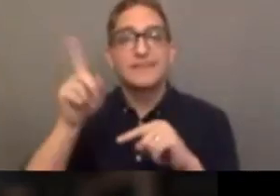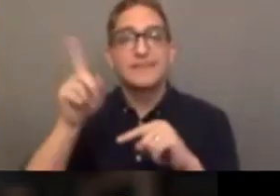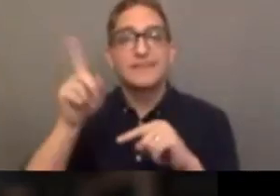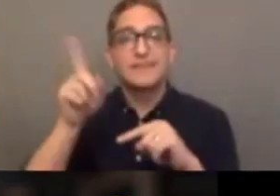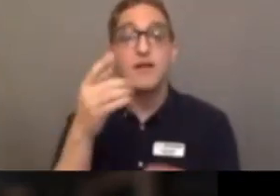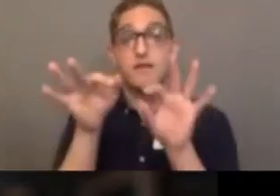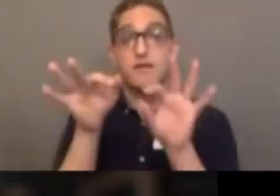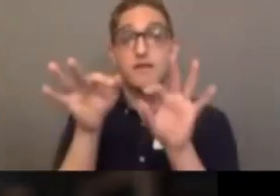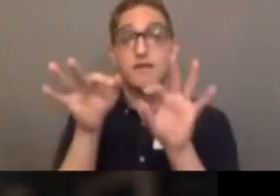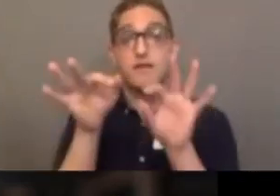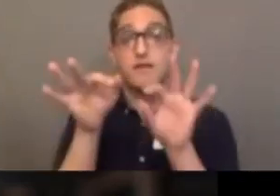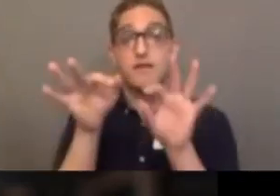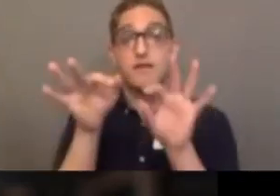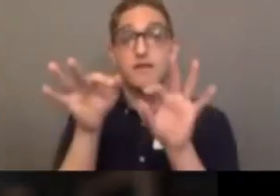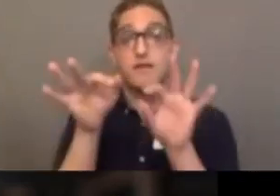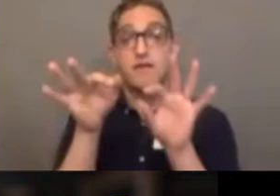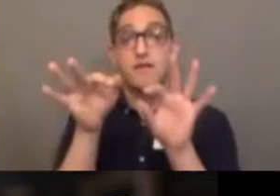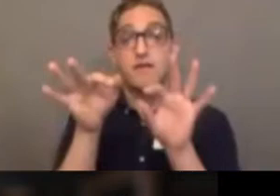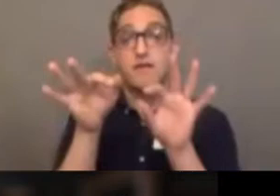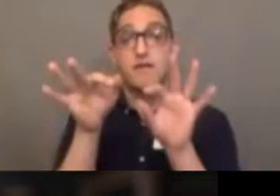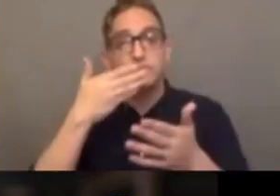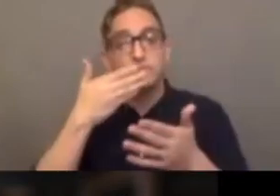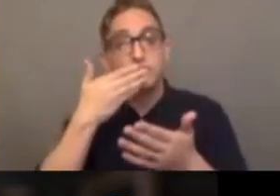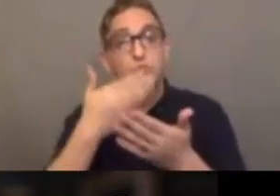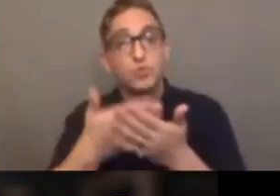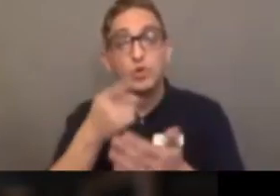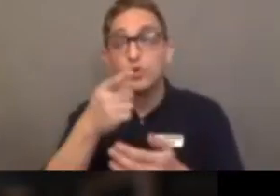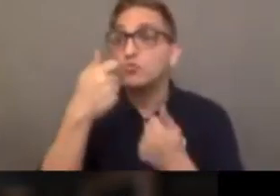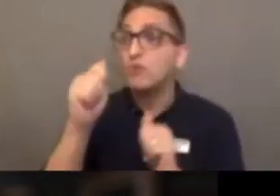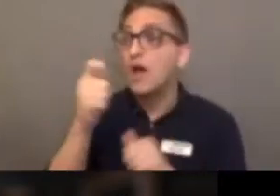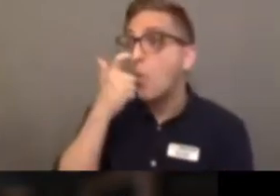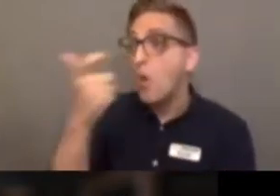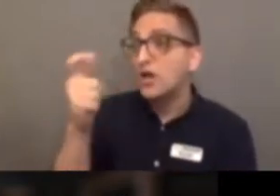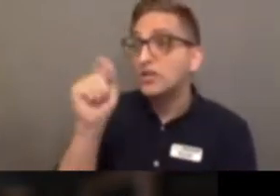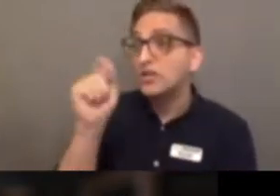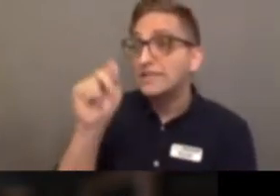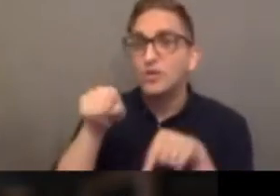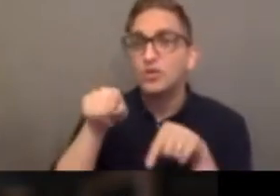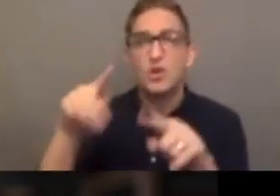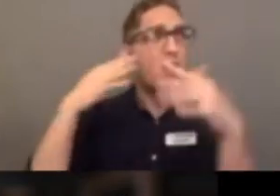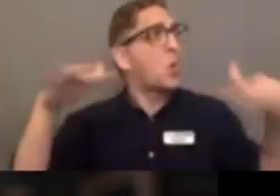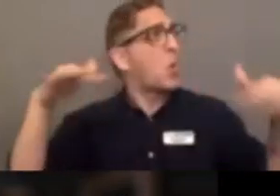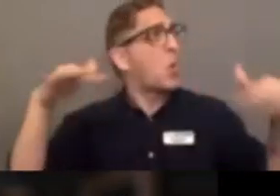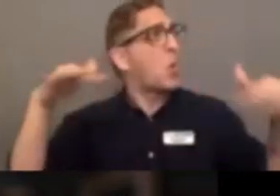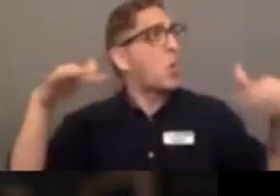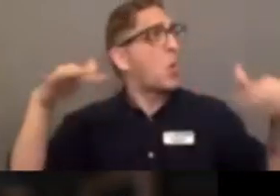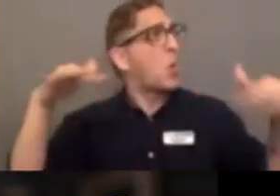useful when you're trying to watch TV in a very noisy environment. It's very useful when